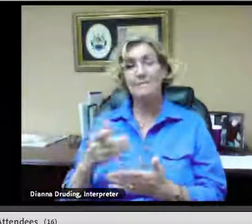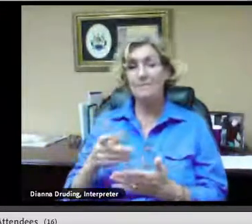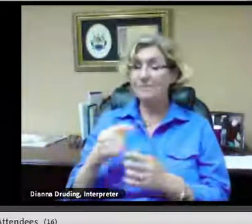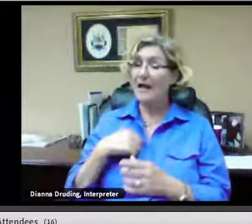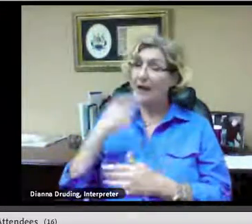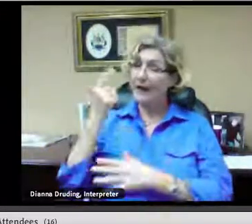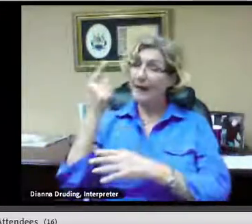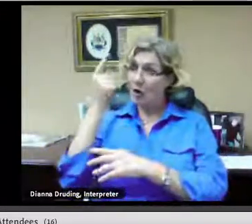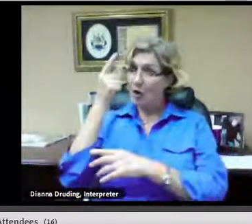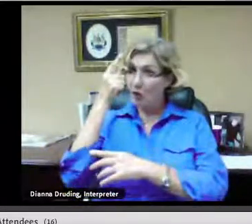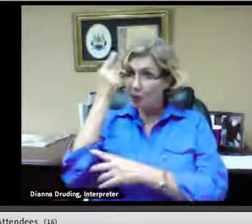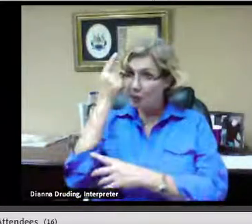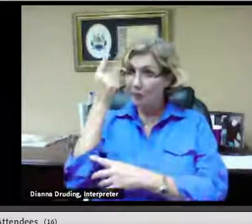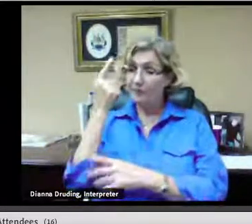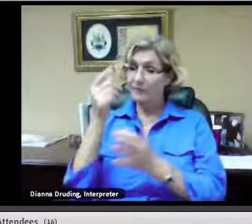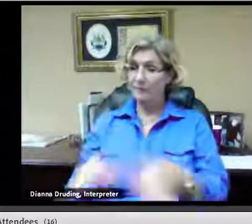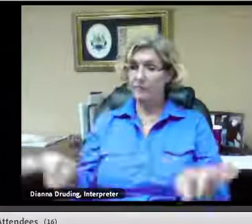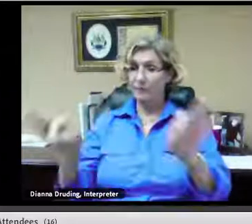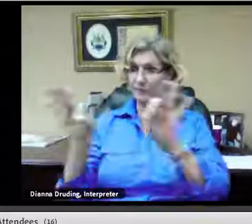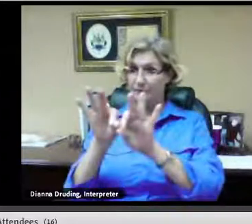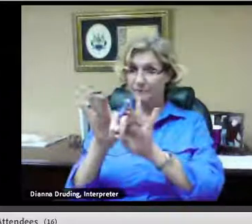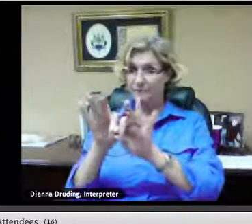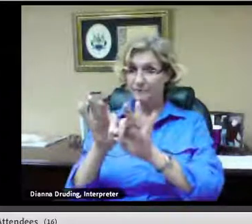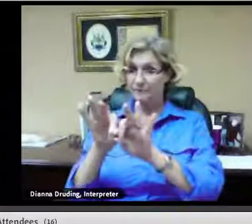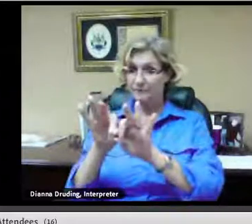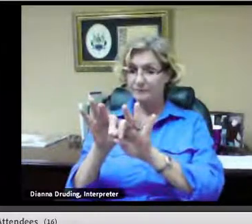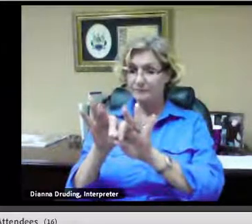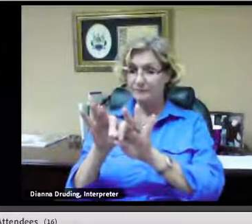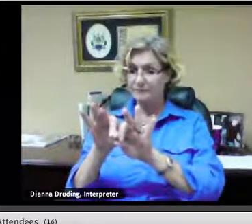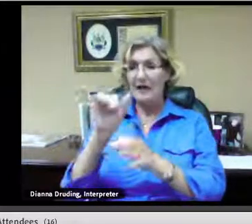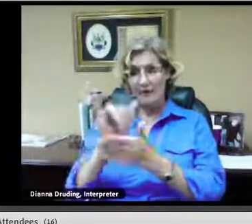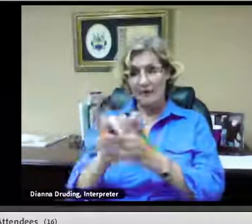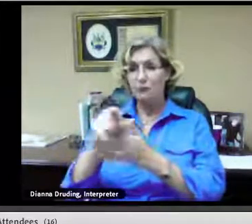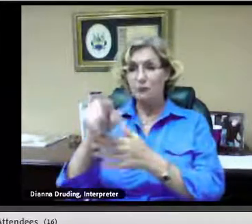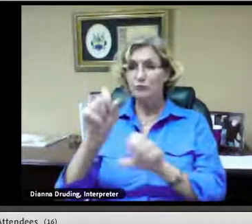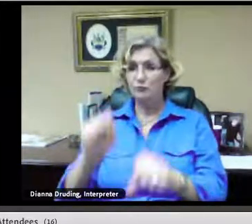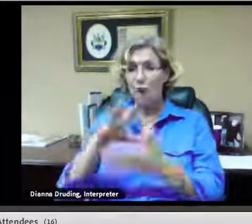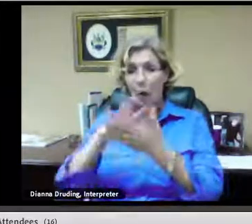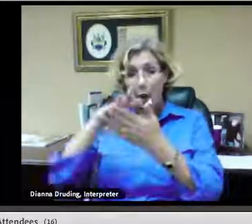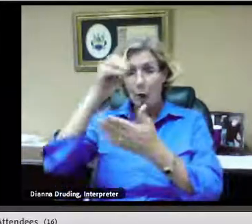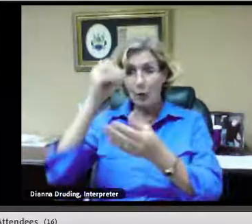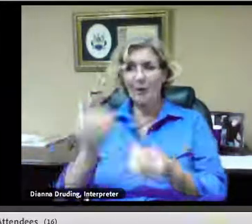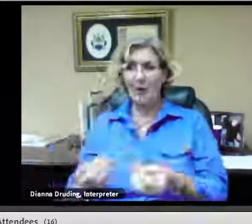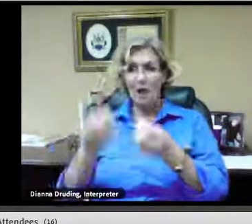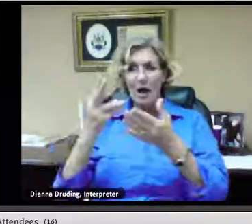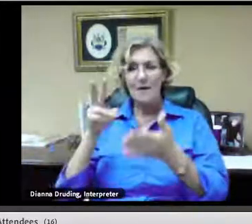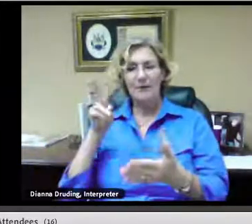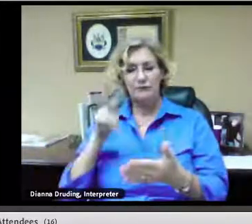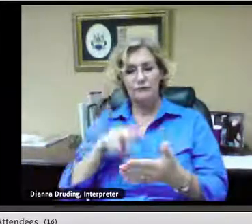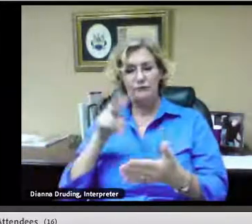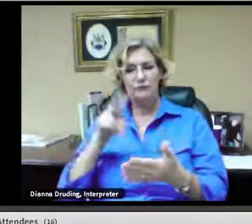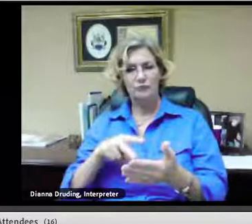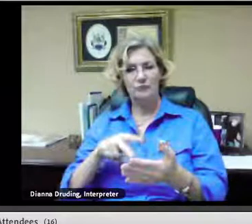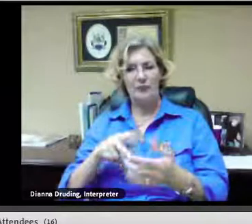that you can learn a lot by examining the language that is used or is absent by examining carefully